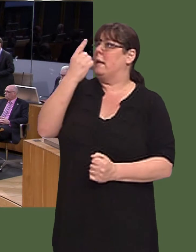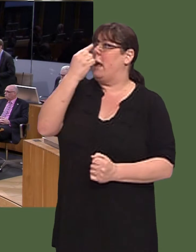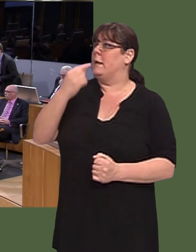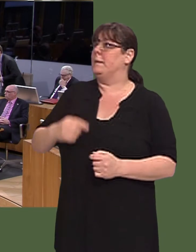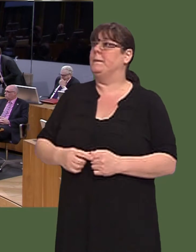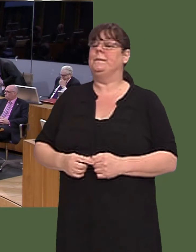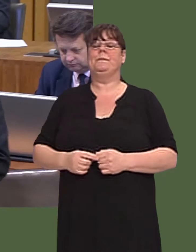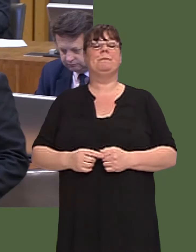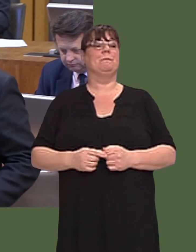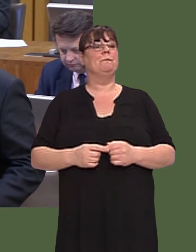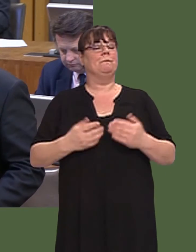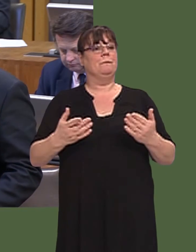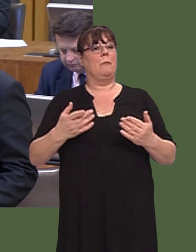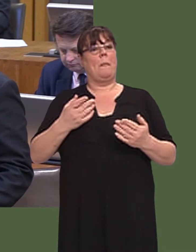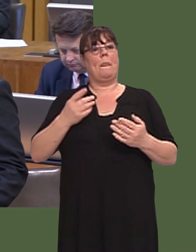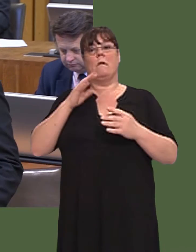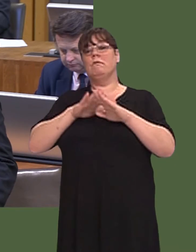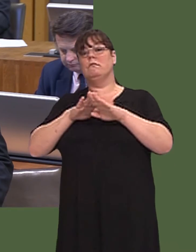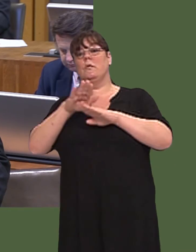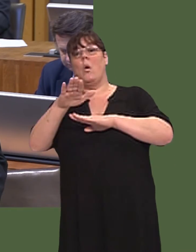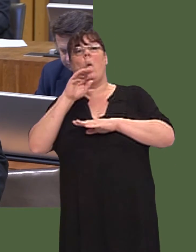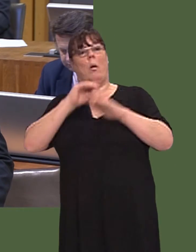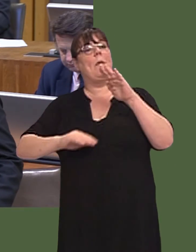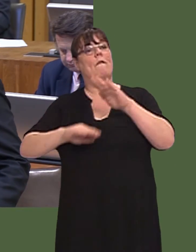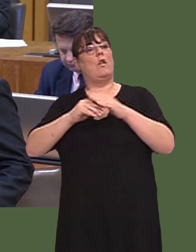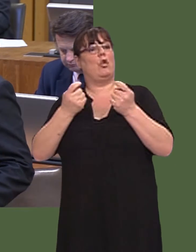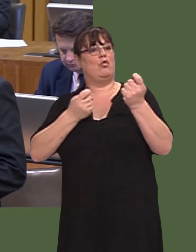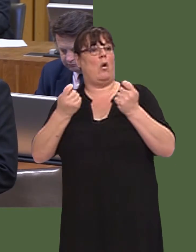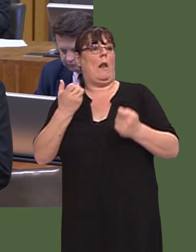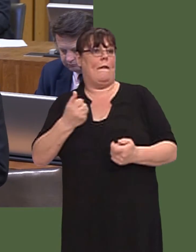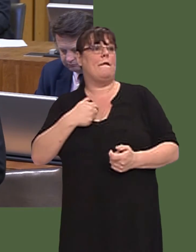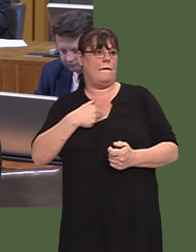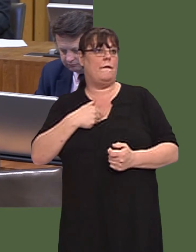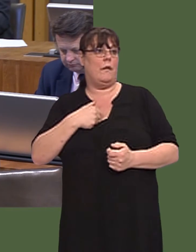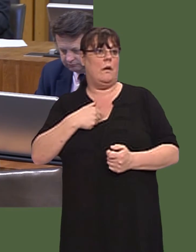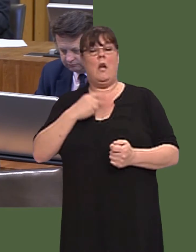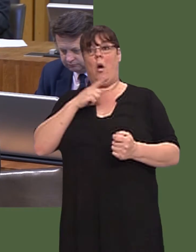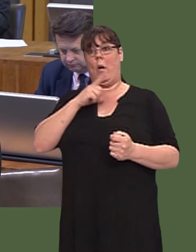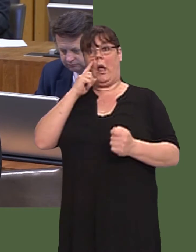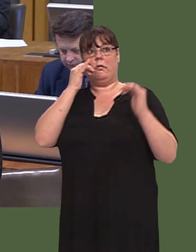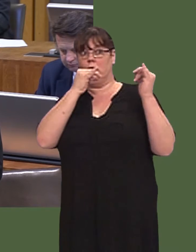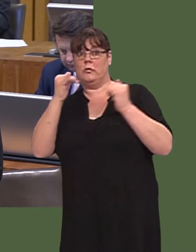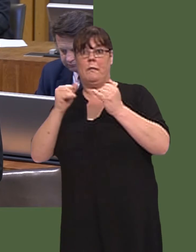Carwyn Jones: Well now that we will be in full control of the franchise, the opportunity is there to make sure that our stations are then accessible.